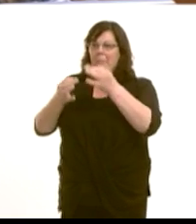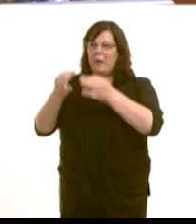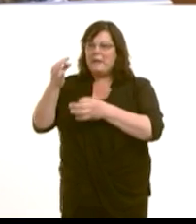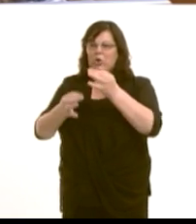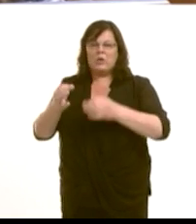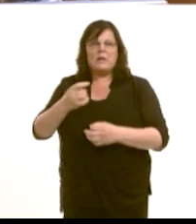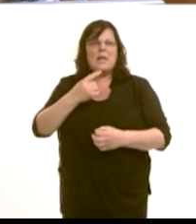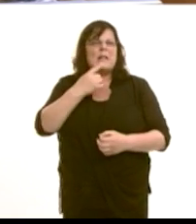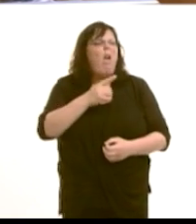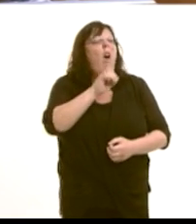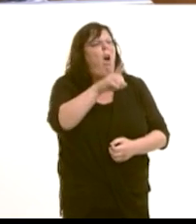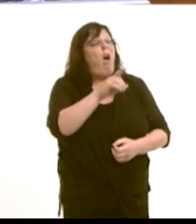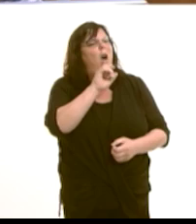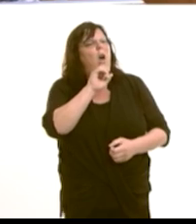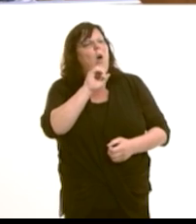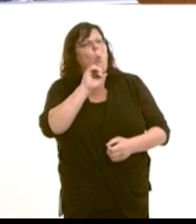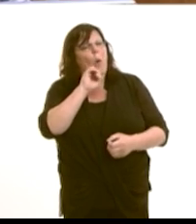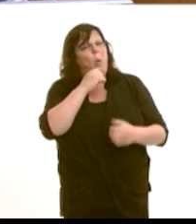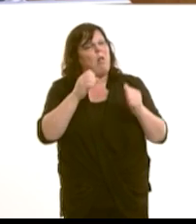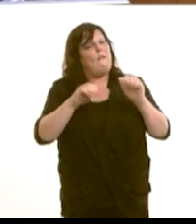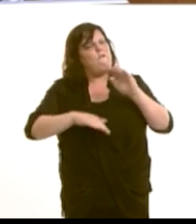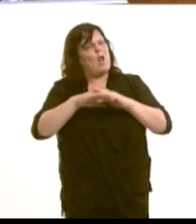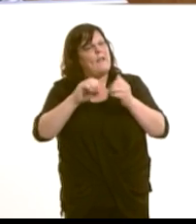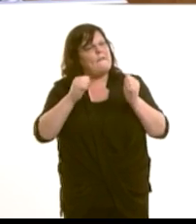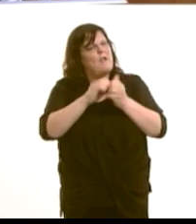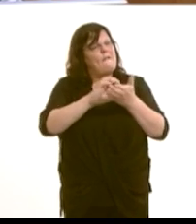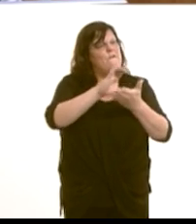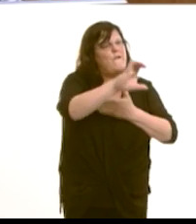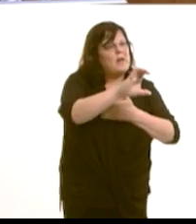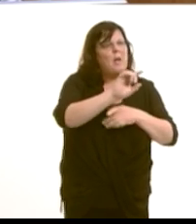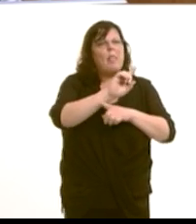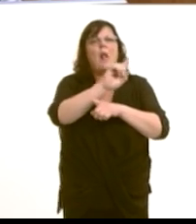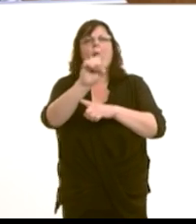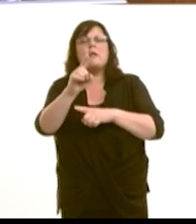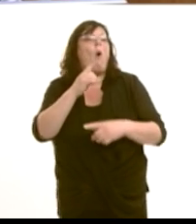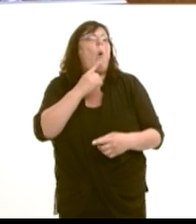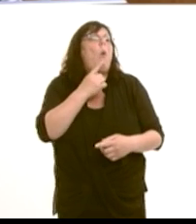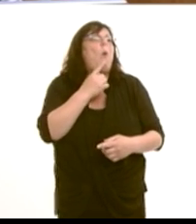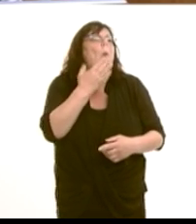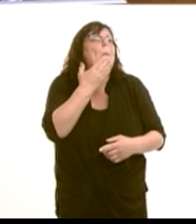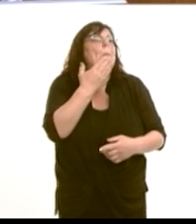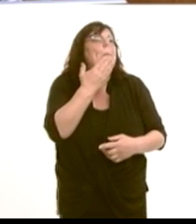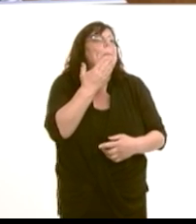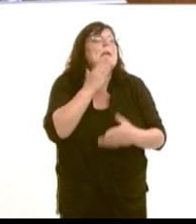say on the one hand, ëEvery single penny will be guaranteedí, and then turn around and say, ëWe didnít mean thatíóëWe didnít mean thatí.